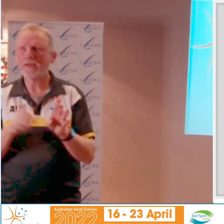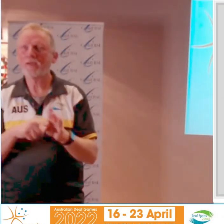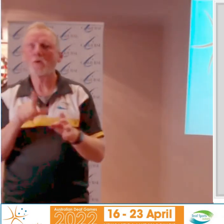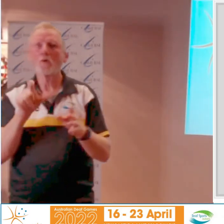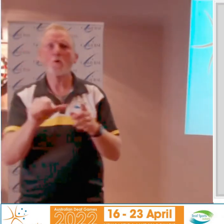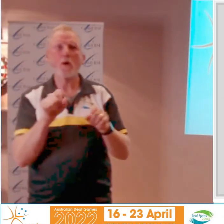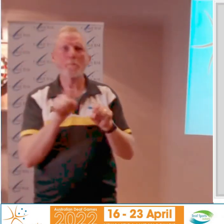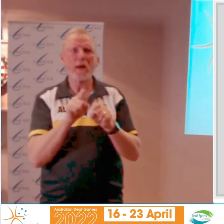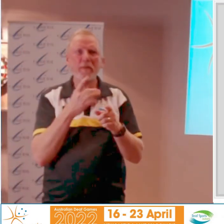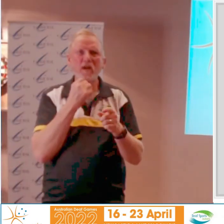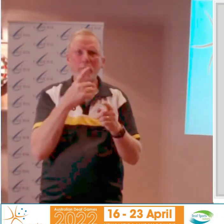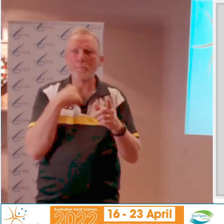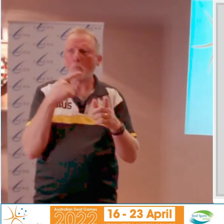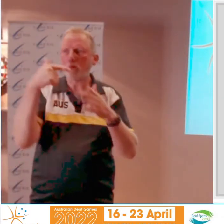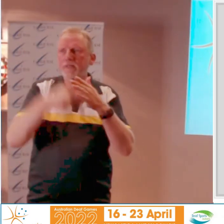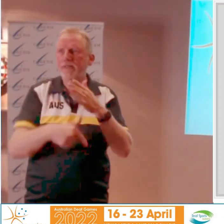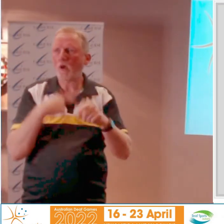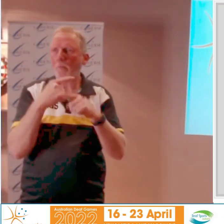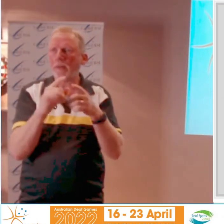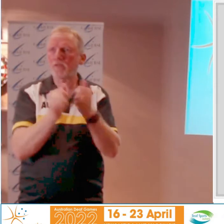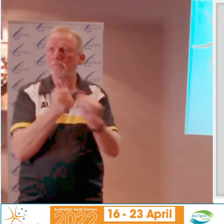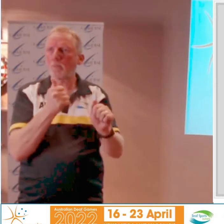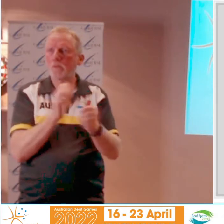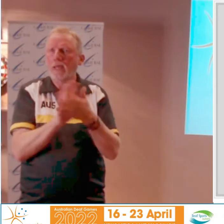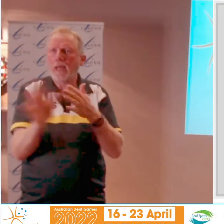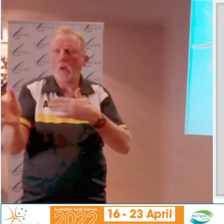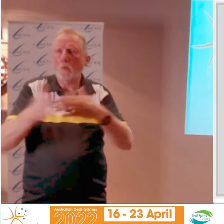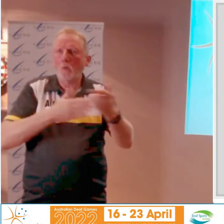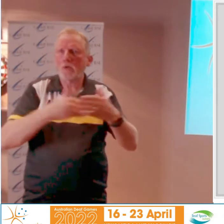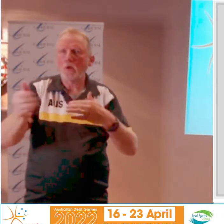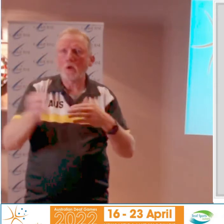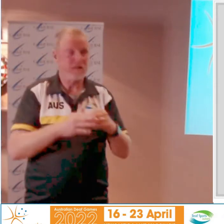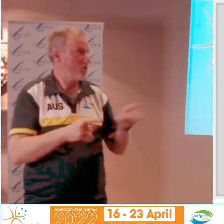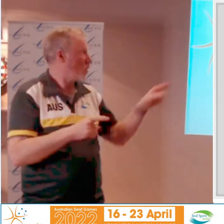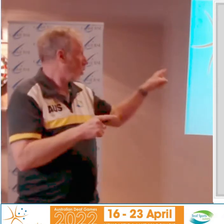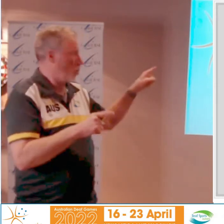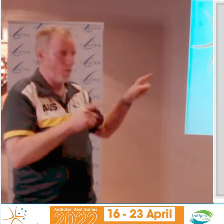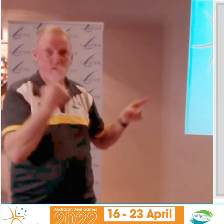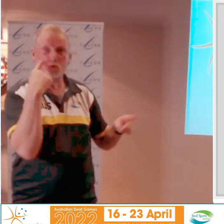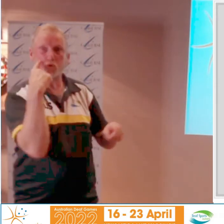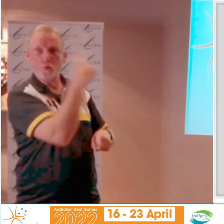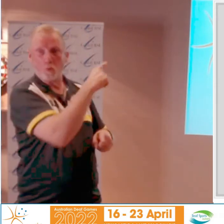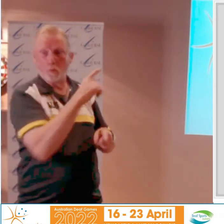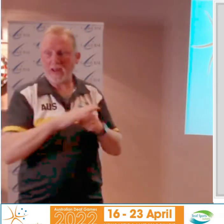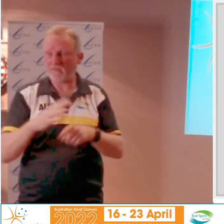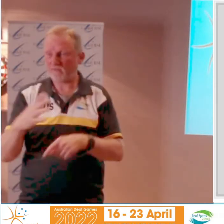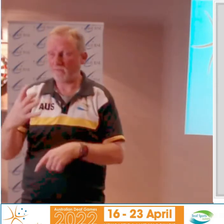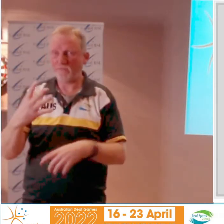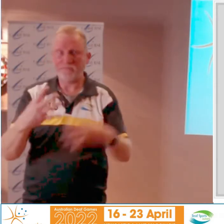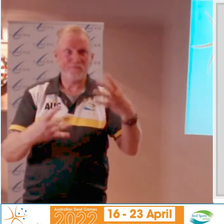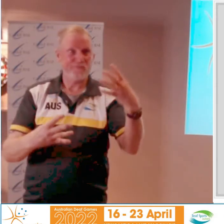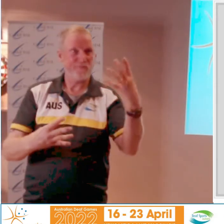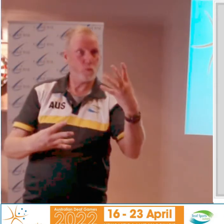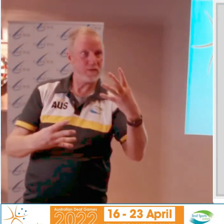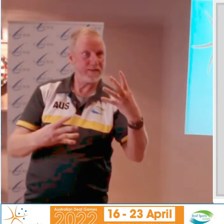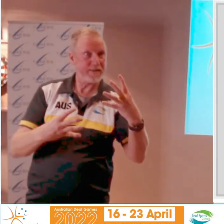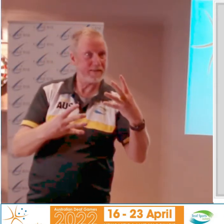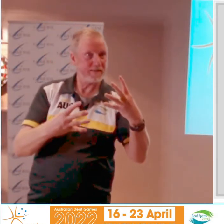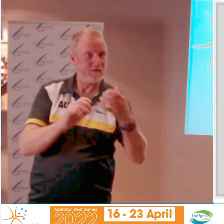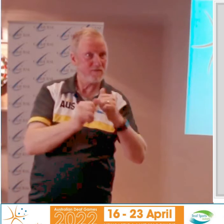thank you Garry um i might go into a bit of detail about the sports that we've seen up on the powerpoint